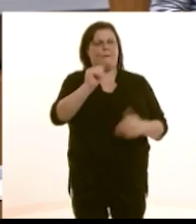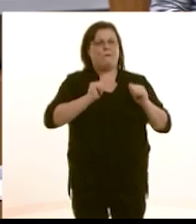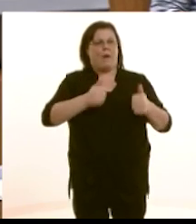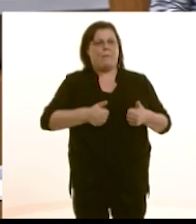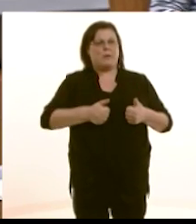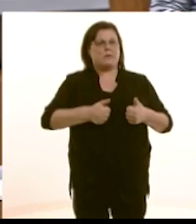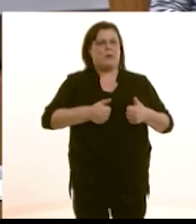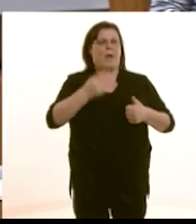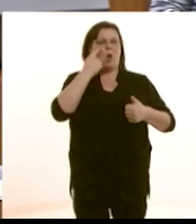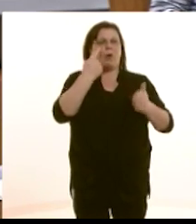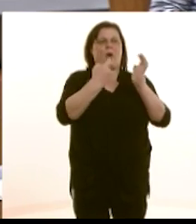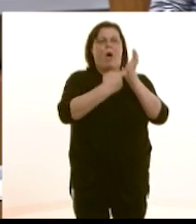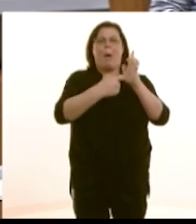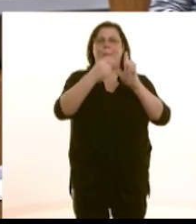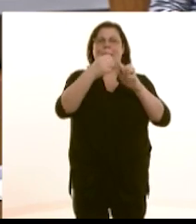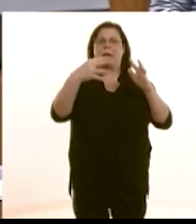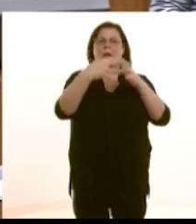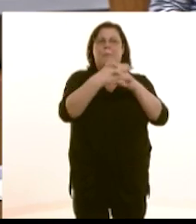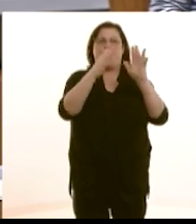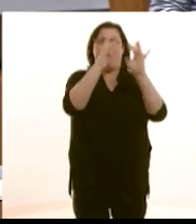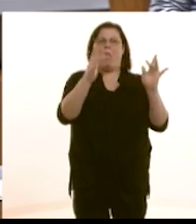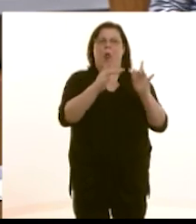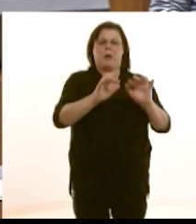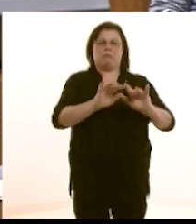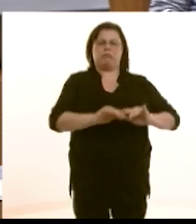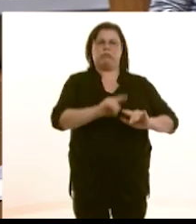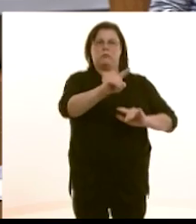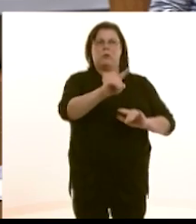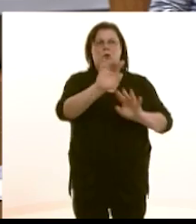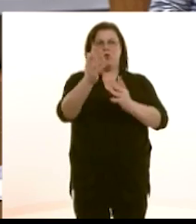Payments Wales Online. That service is available. That does explain whether there are any outstanding